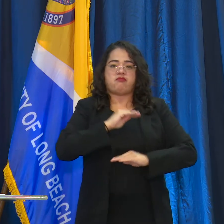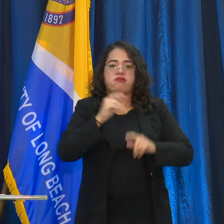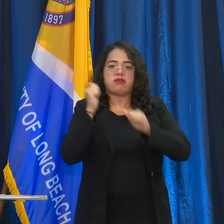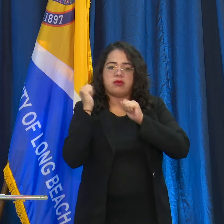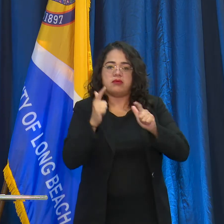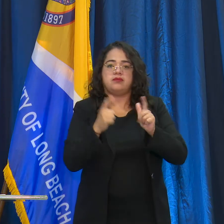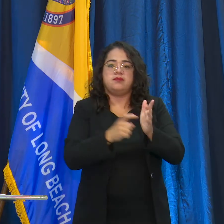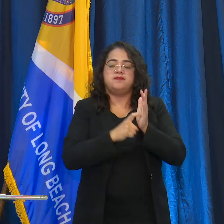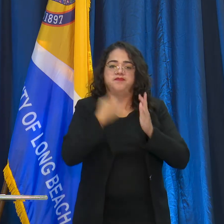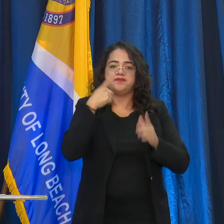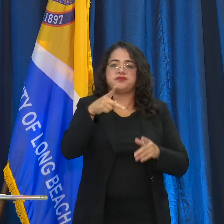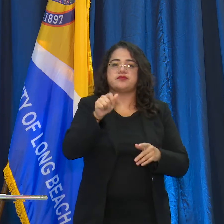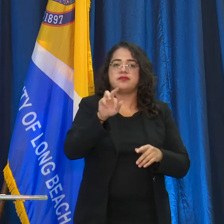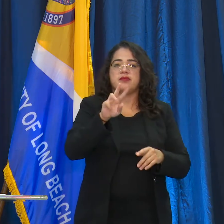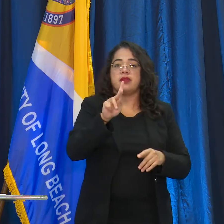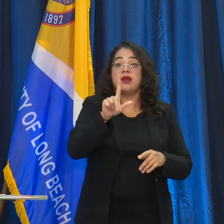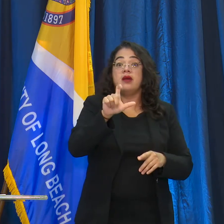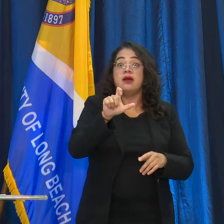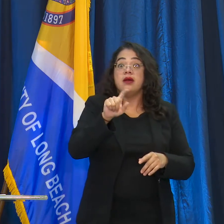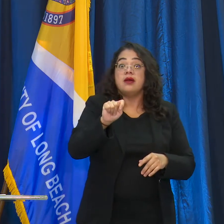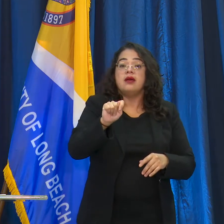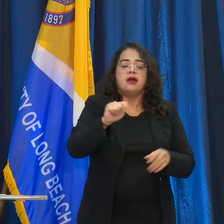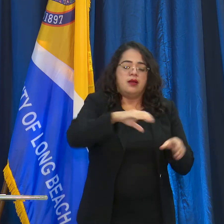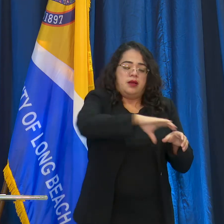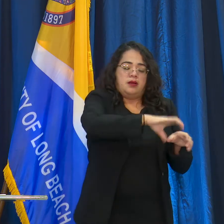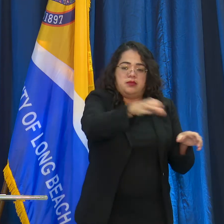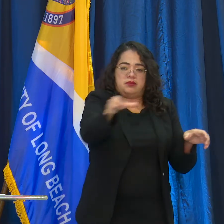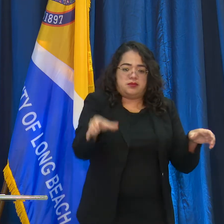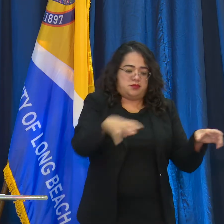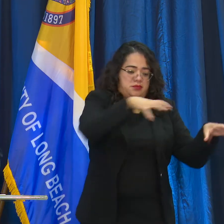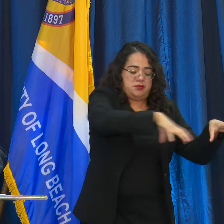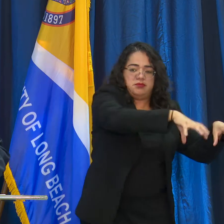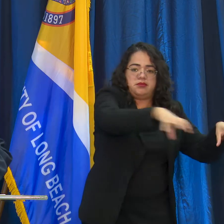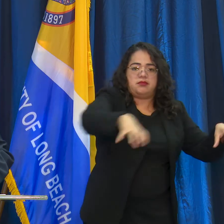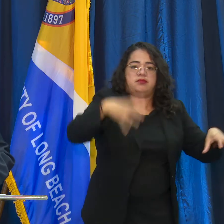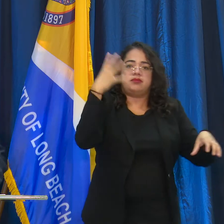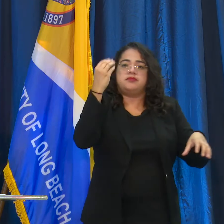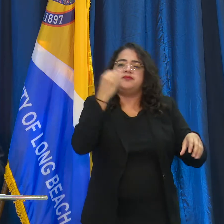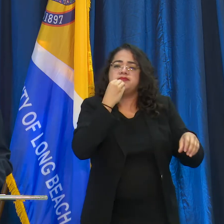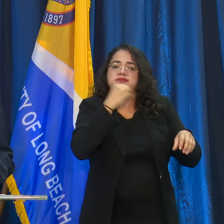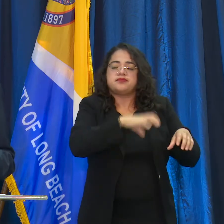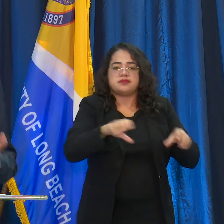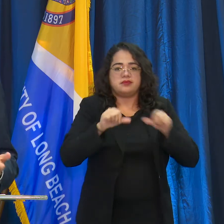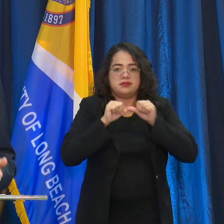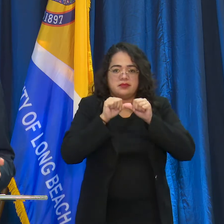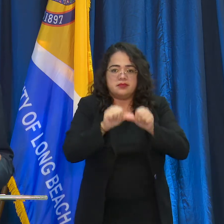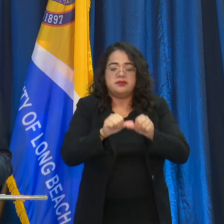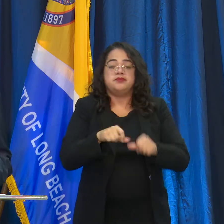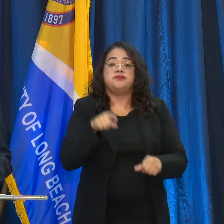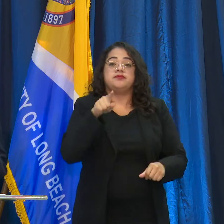parklet-- we've just got a handful of them left, and we continue to work through those. So if you are a business owner